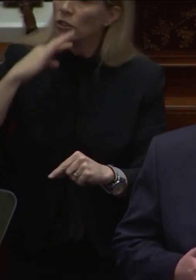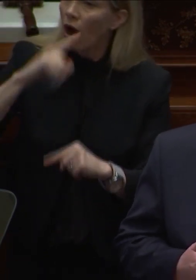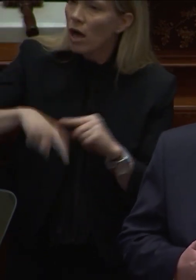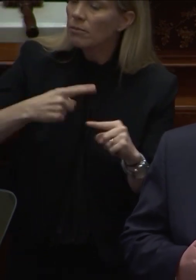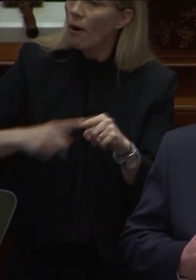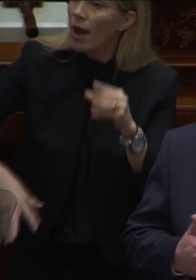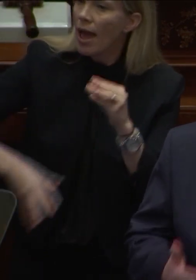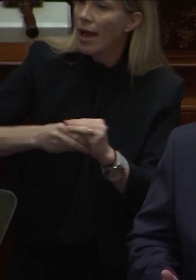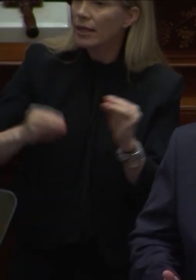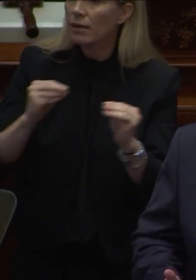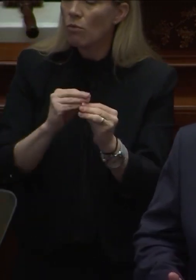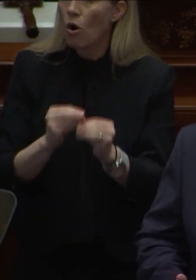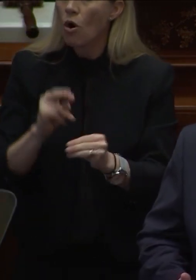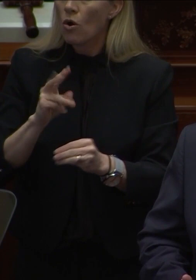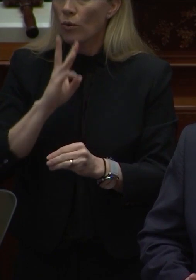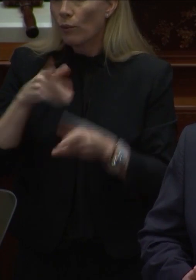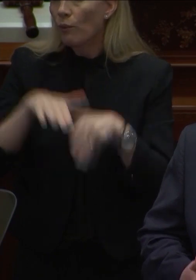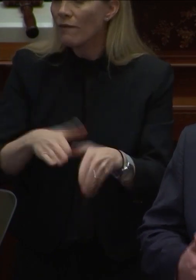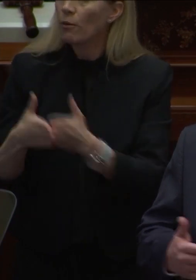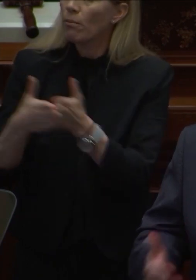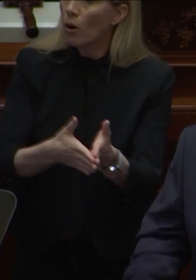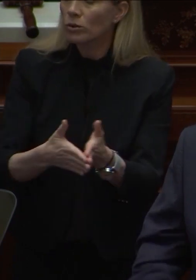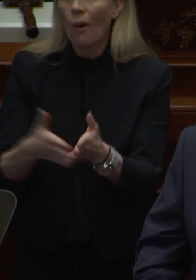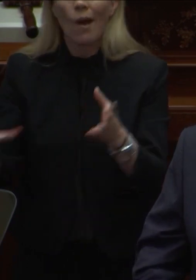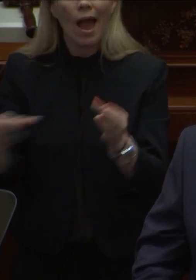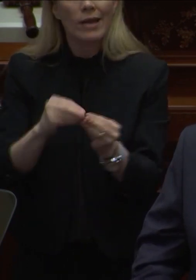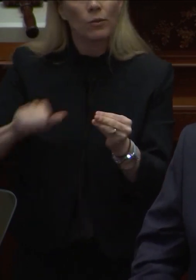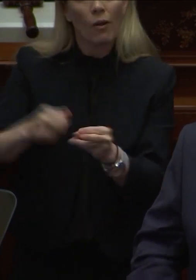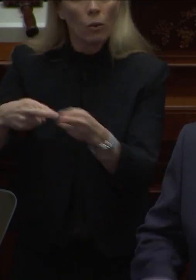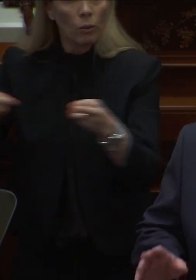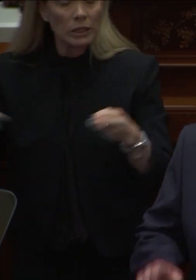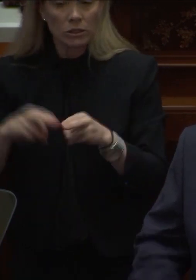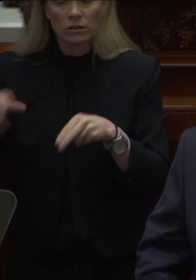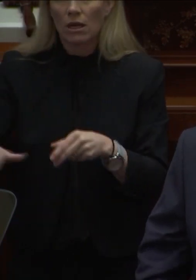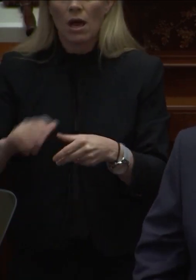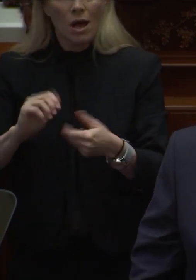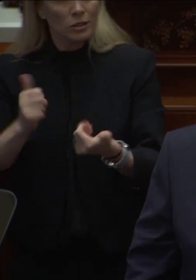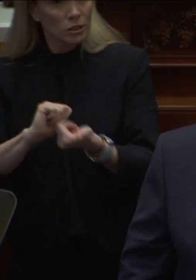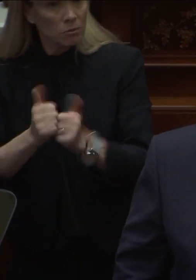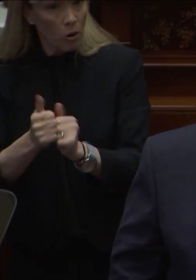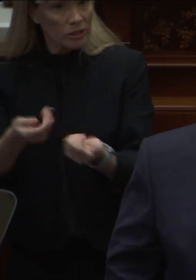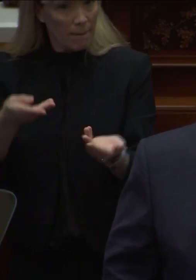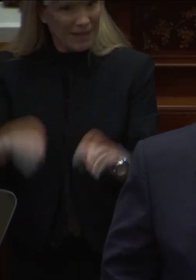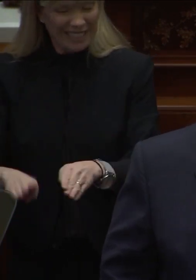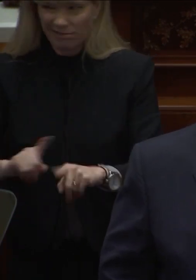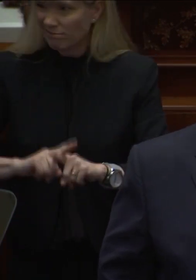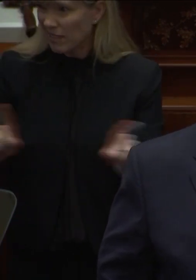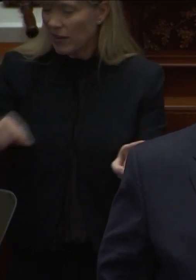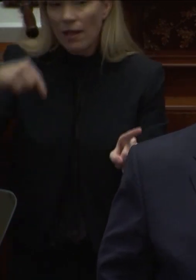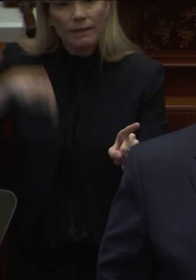CHRISTMAS TREE APPROACH. IN THOSE INSTANCES WE WERE TALKING ABOUT ADDING MORE RIVER BOATS OR ADDING INTO OTHER REGIONS.